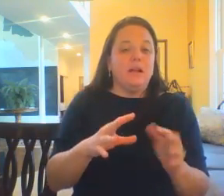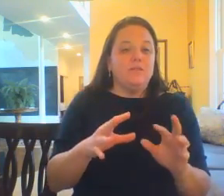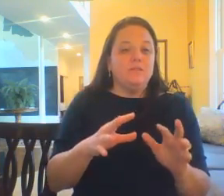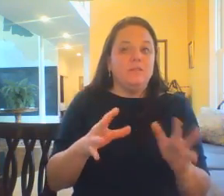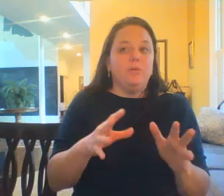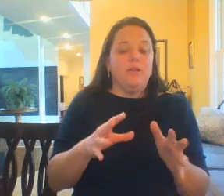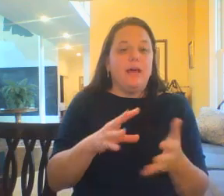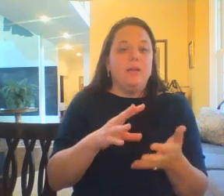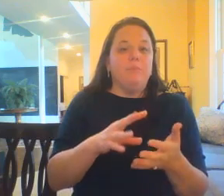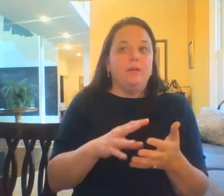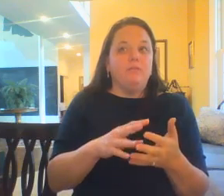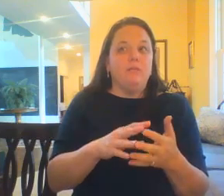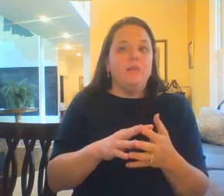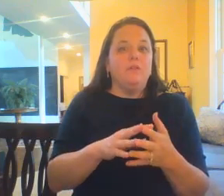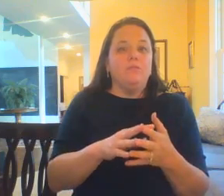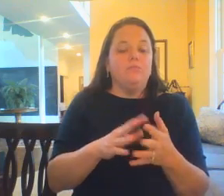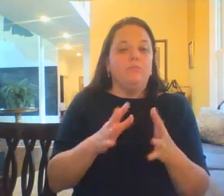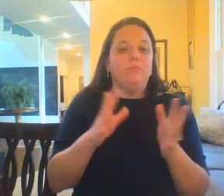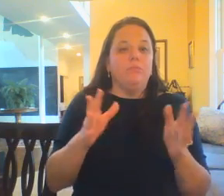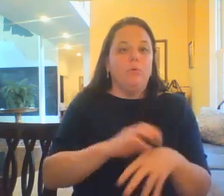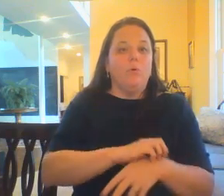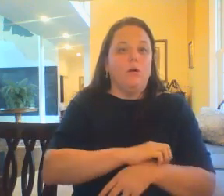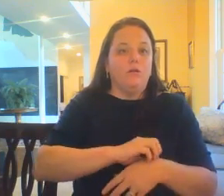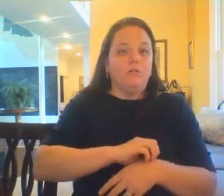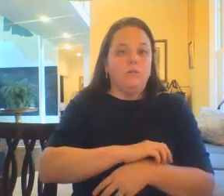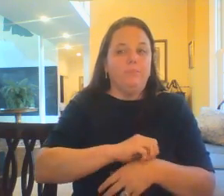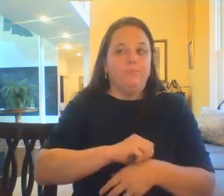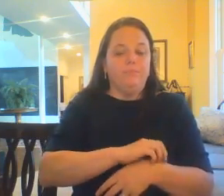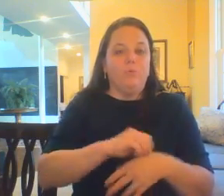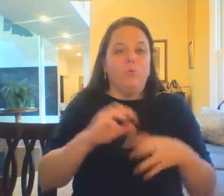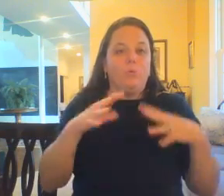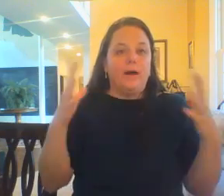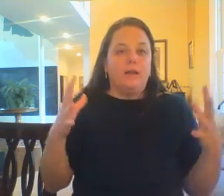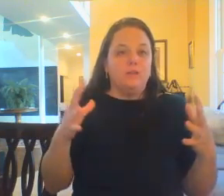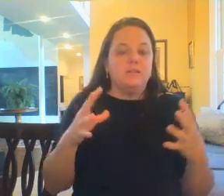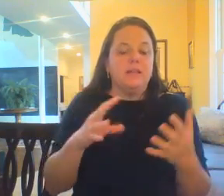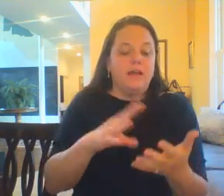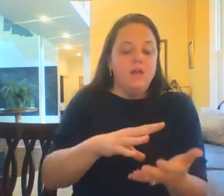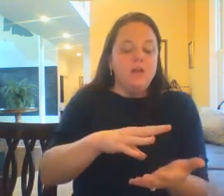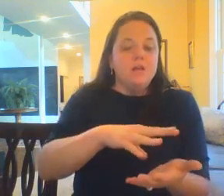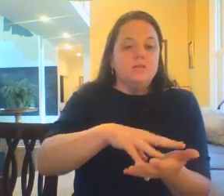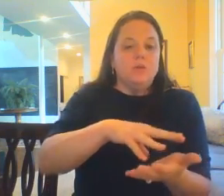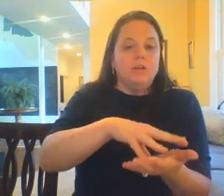kind of similar to that but even more